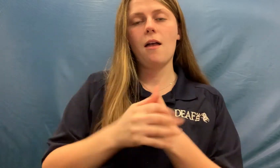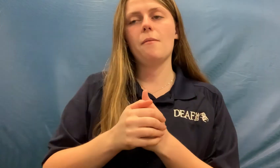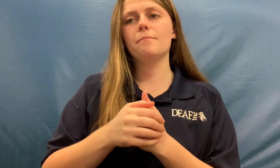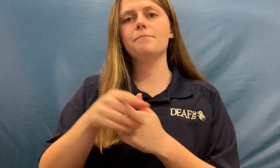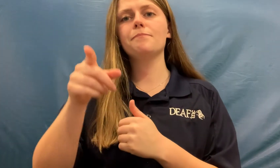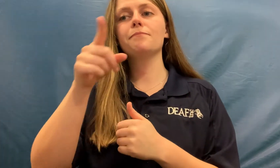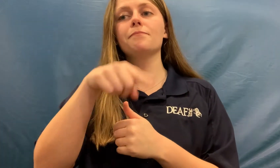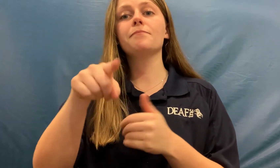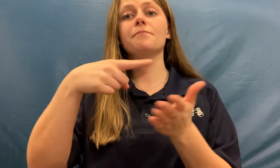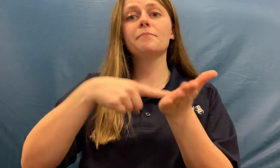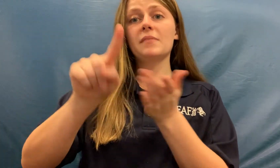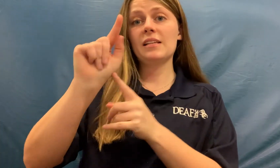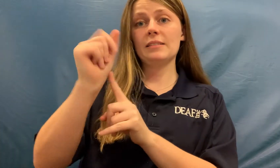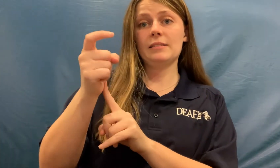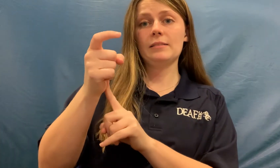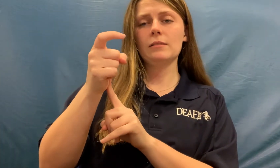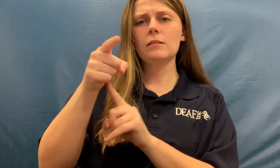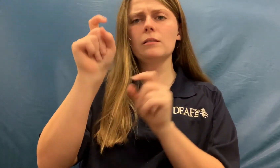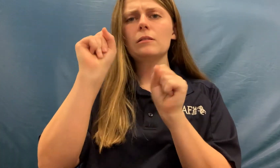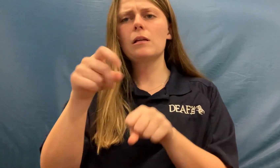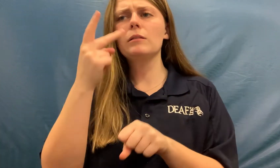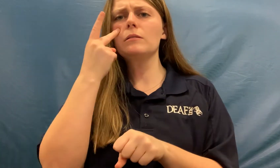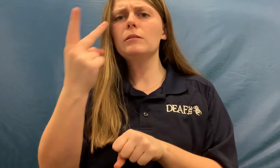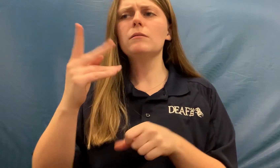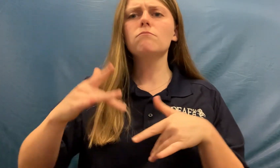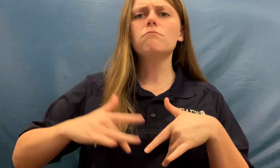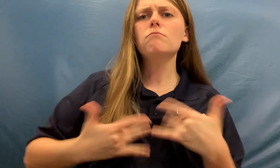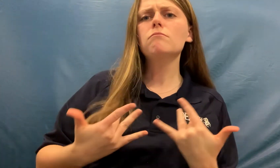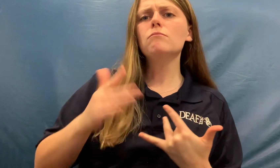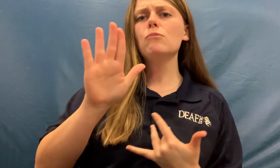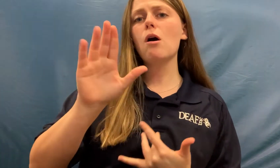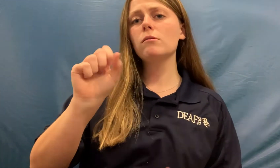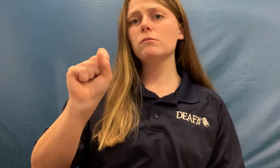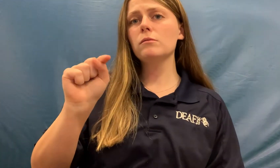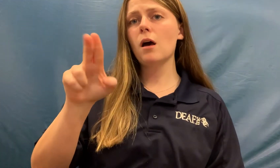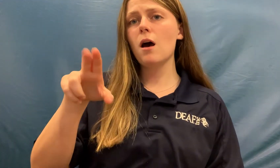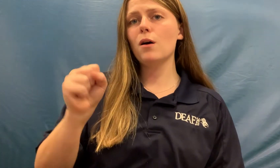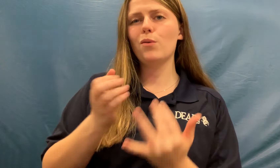Taxpayers can check the status of their 2021 tax refund